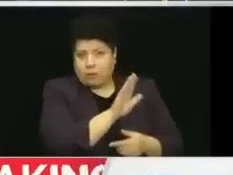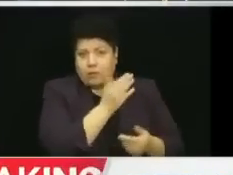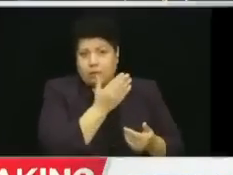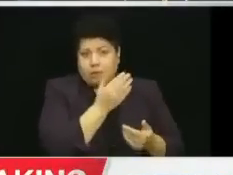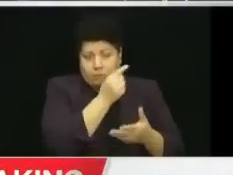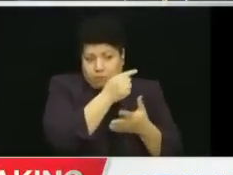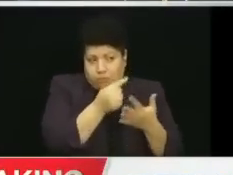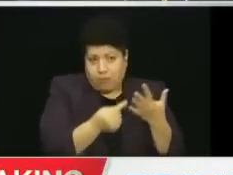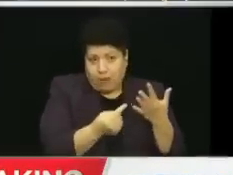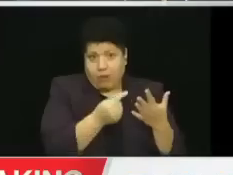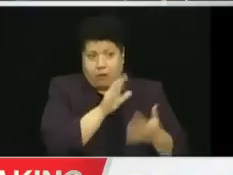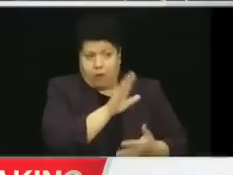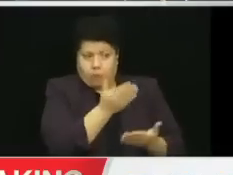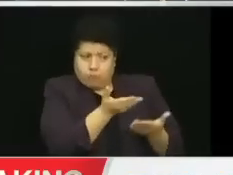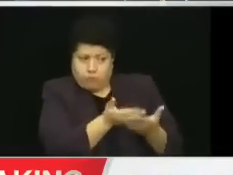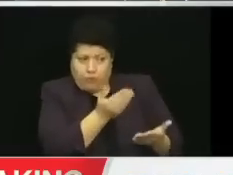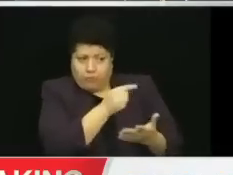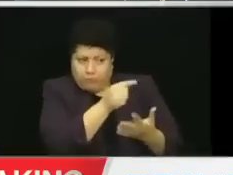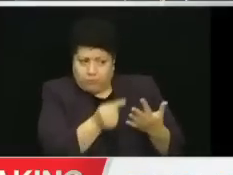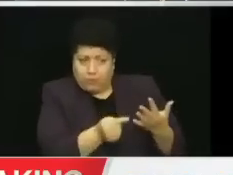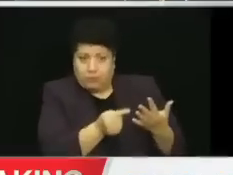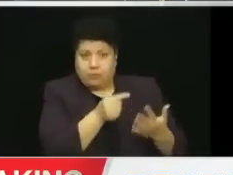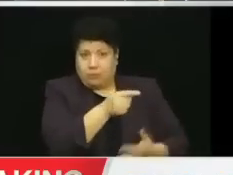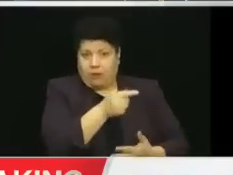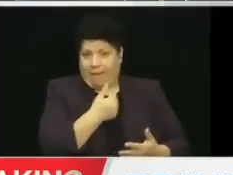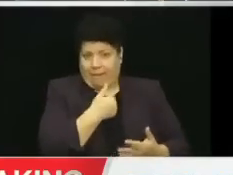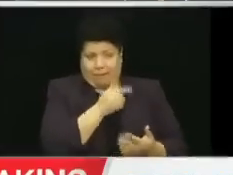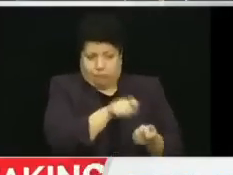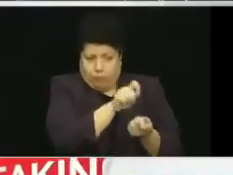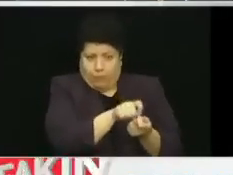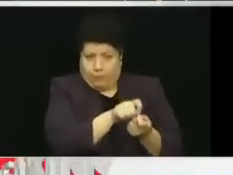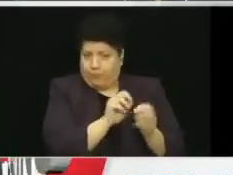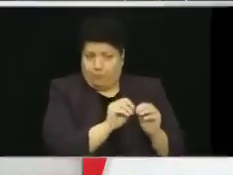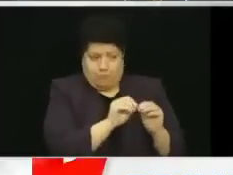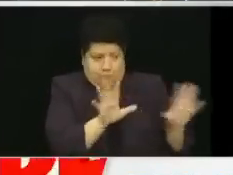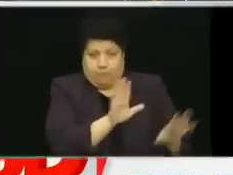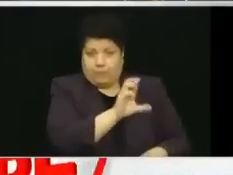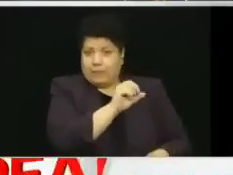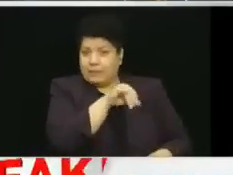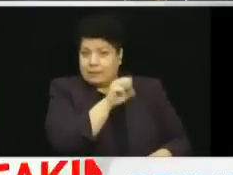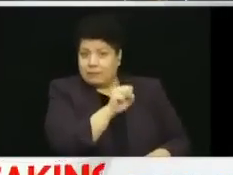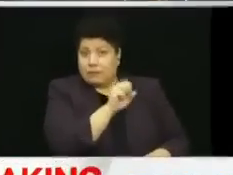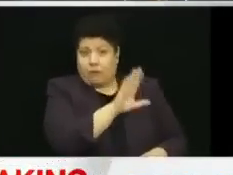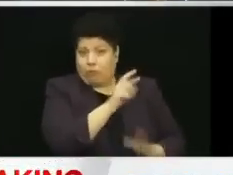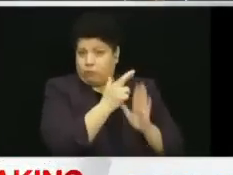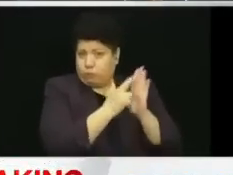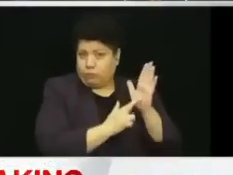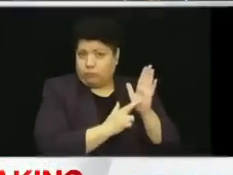TO INPUTS, SURE, FROM CSIS BUT ALSO FROM THE RCMP, ALSO FROM